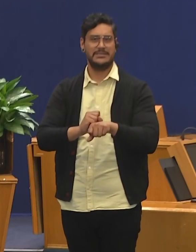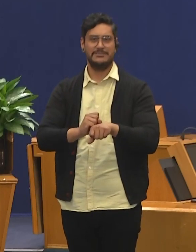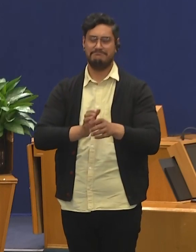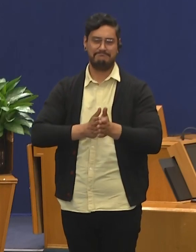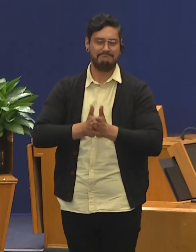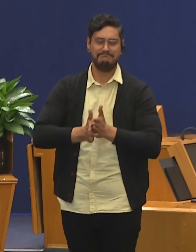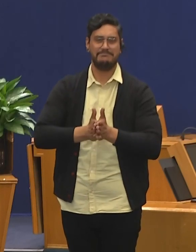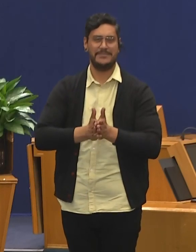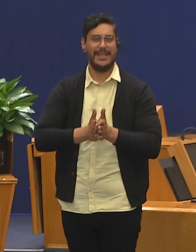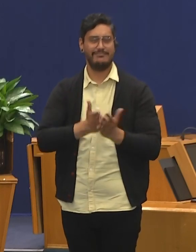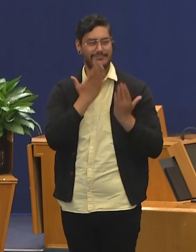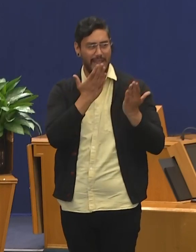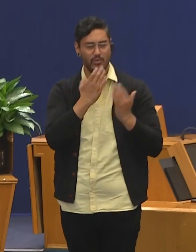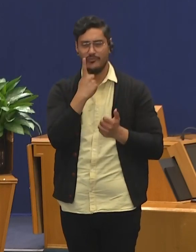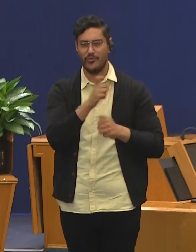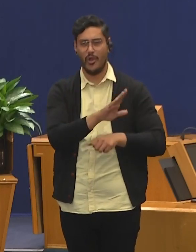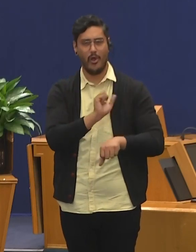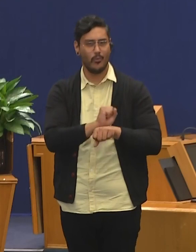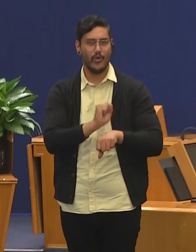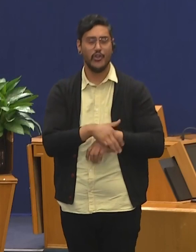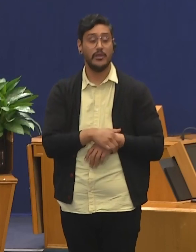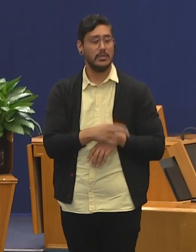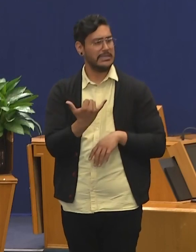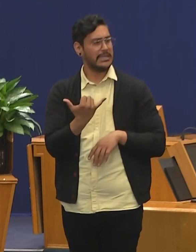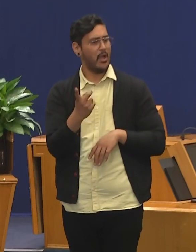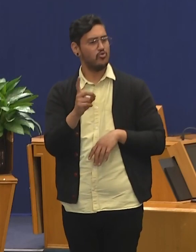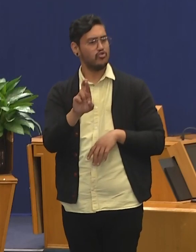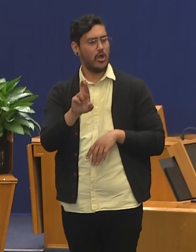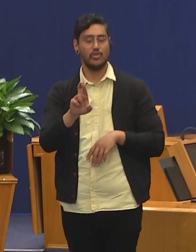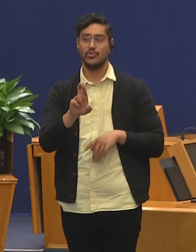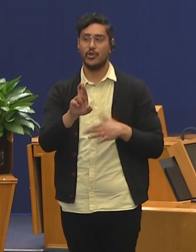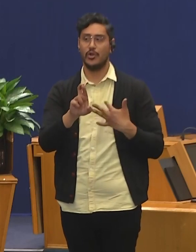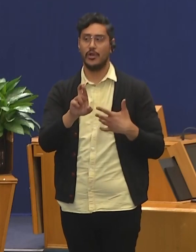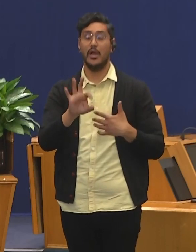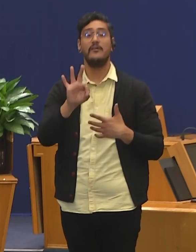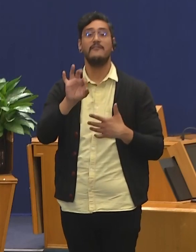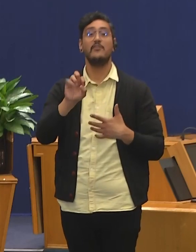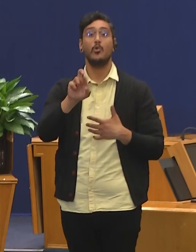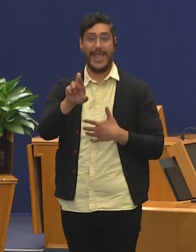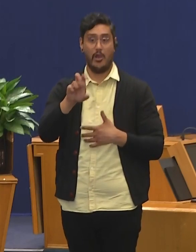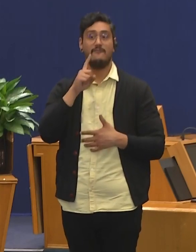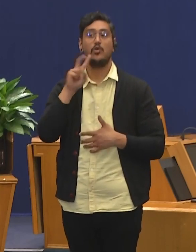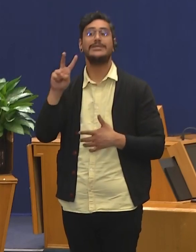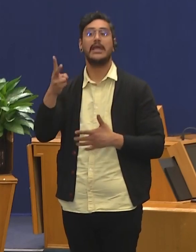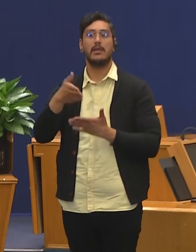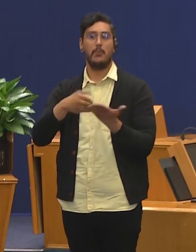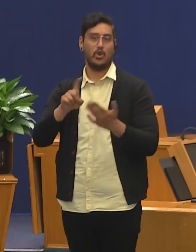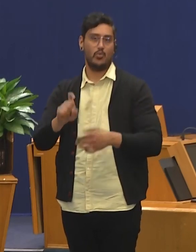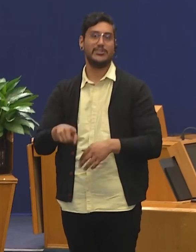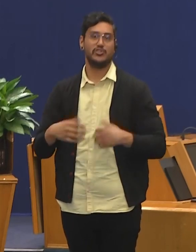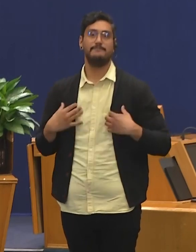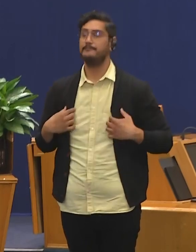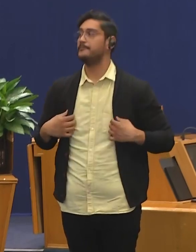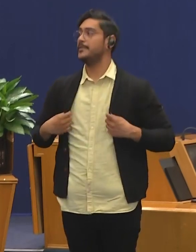RESILIENT. AND I WANT TO THANK THEM FOR THAT. BUT I'LL TURN IT BACK OVER TO